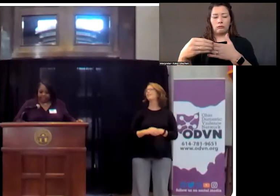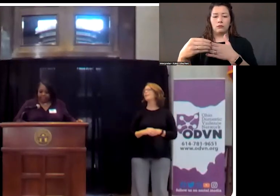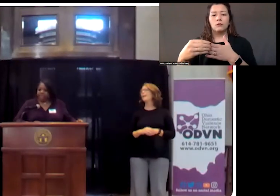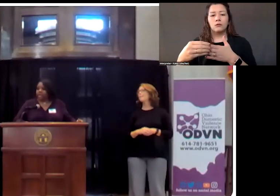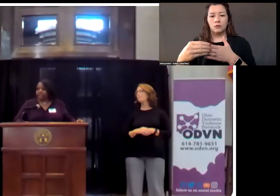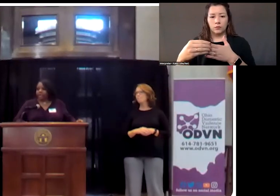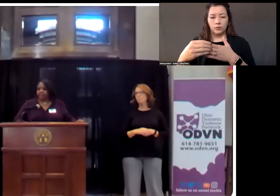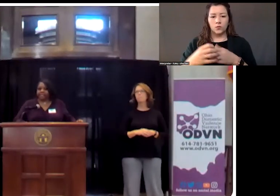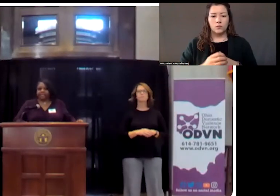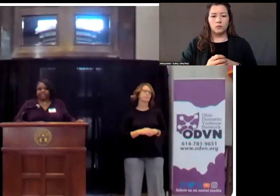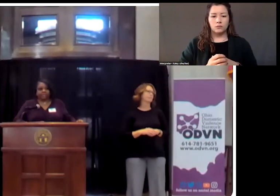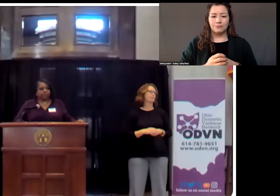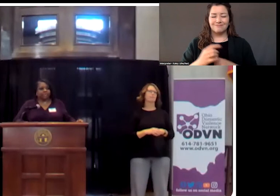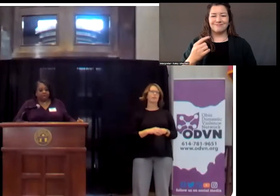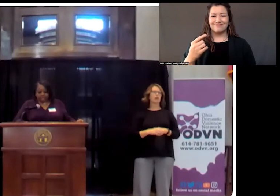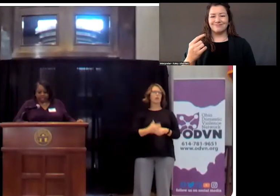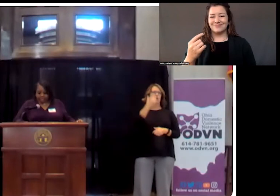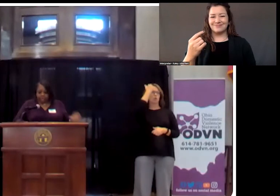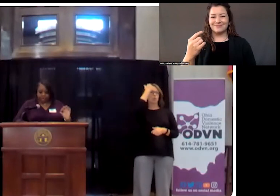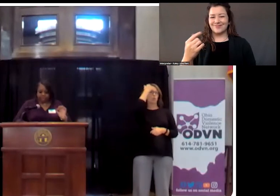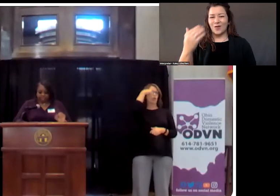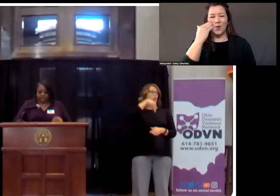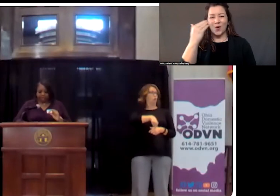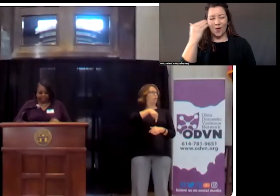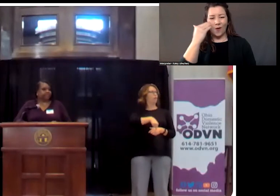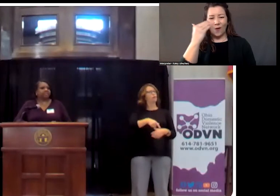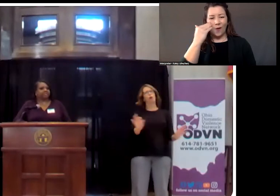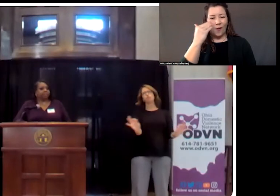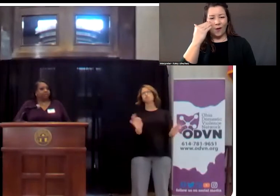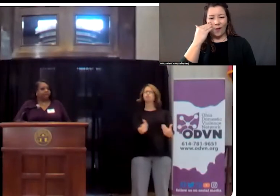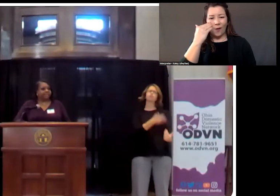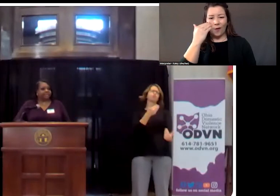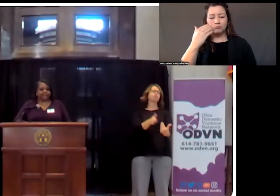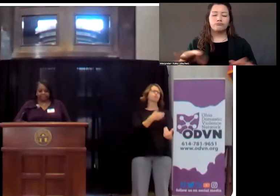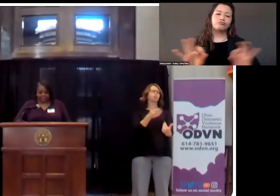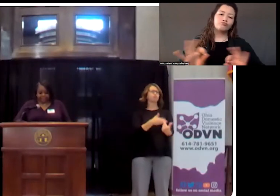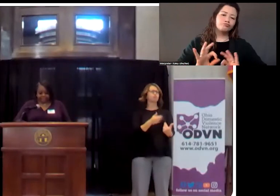We all know that this is no small feat to pull off this type of event.